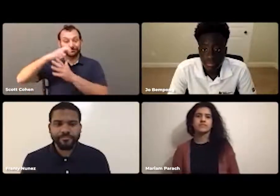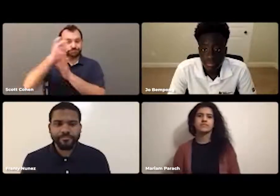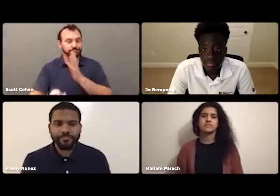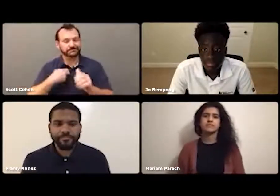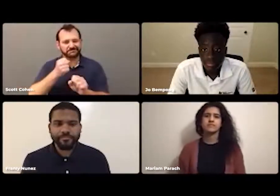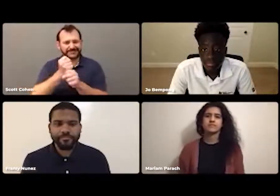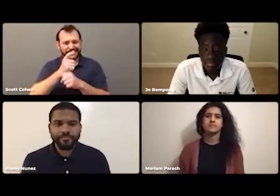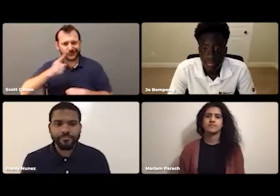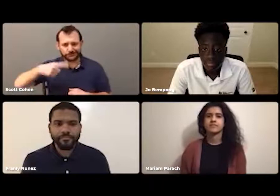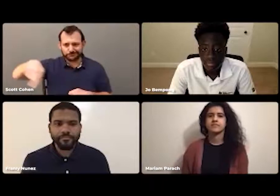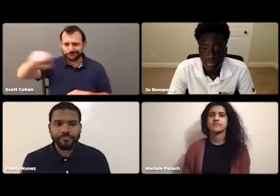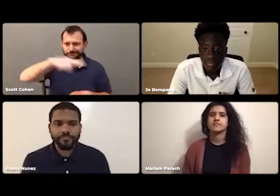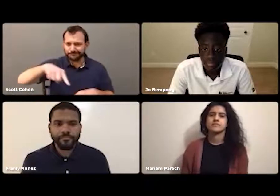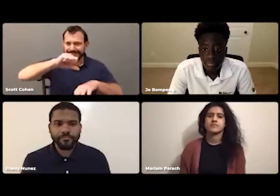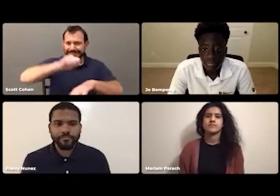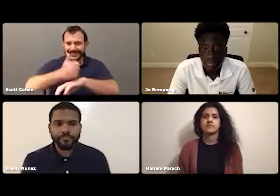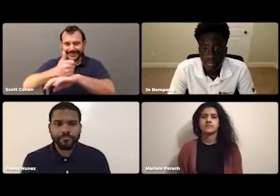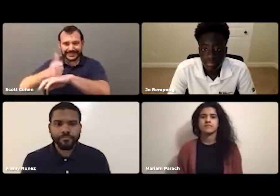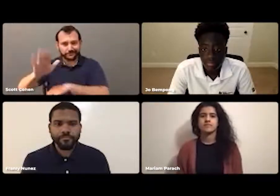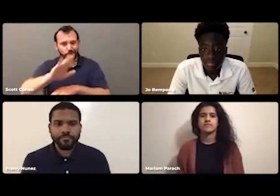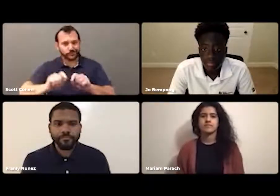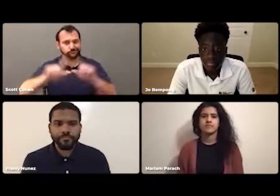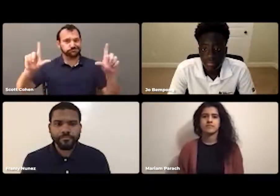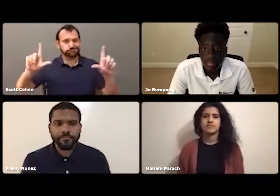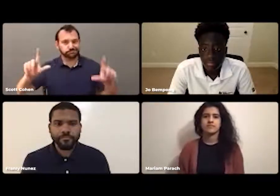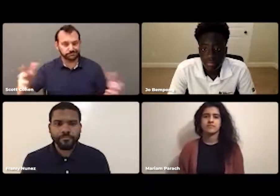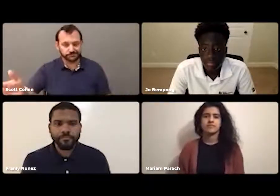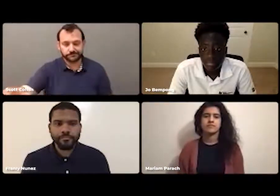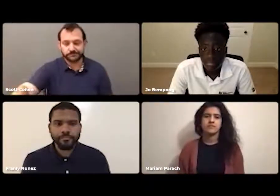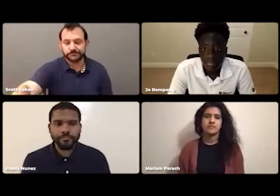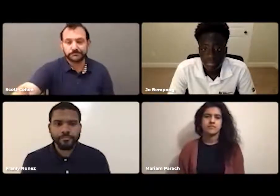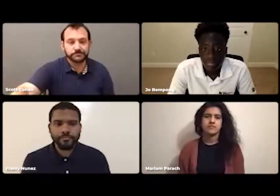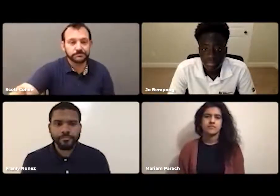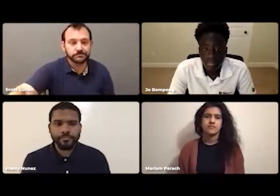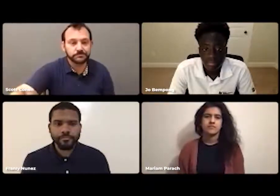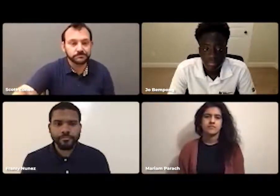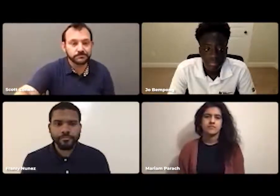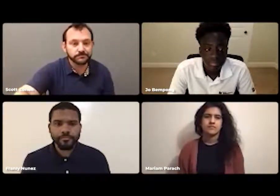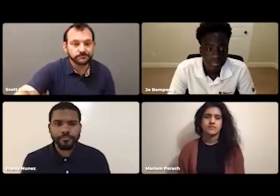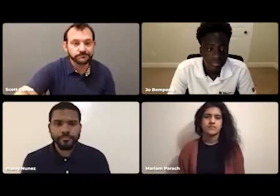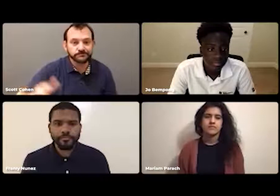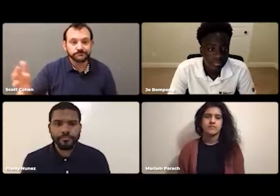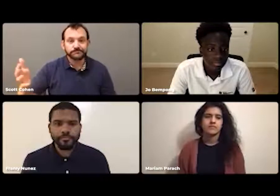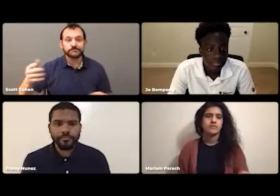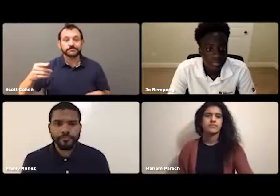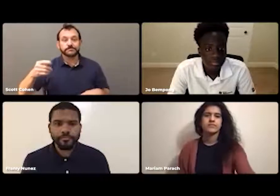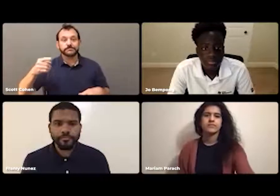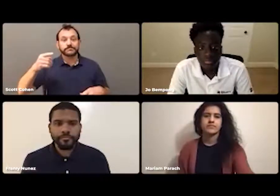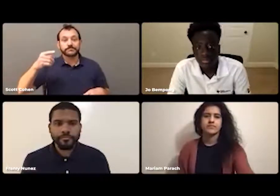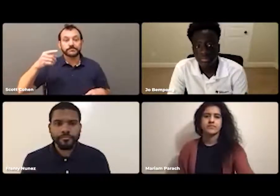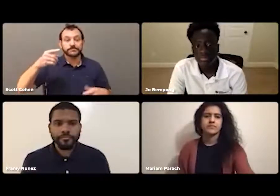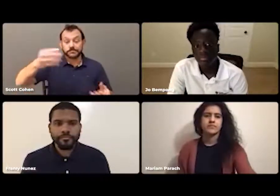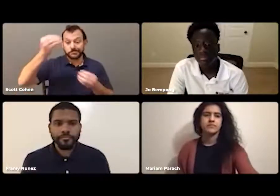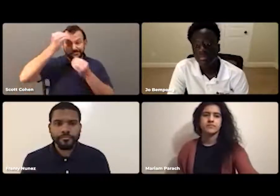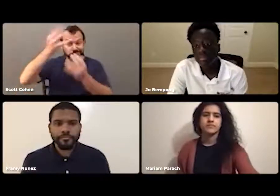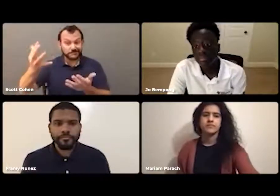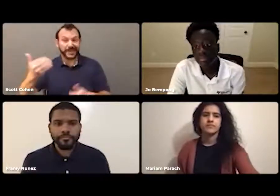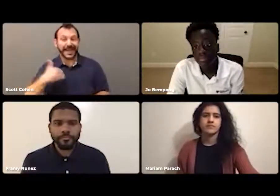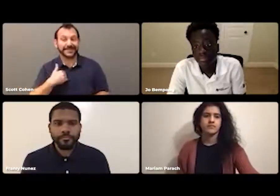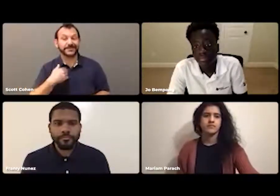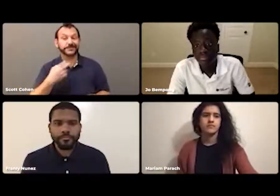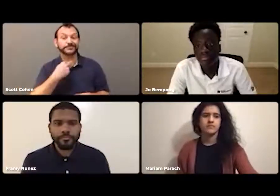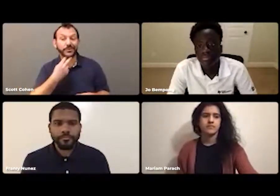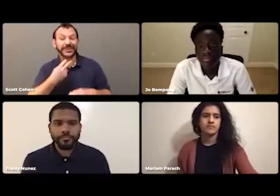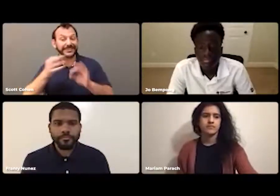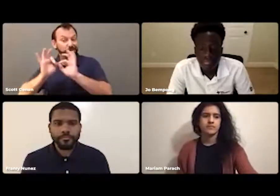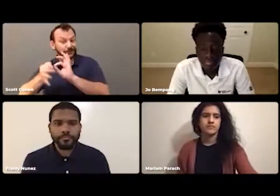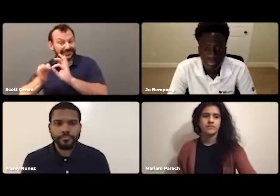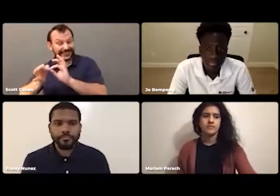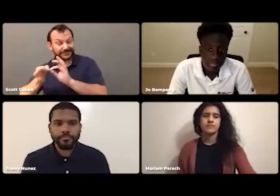Before we dive in, I want to make sure folks have their settings right.